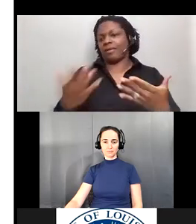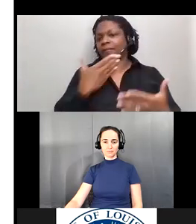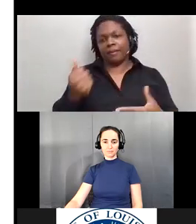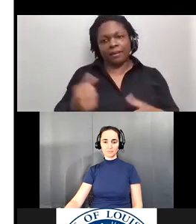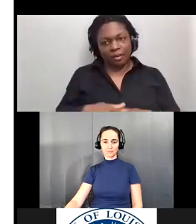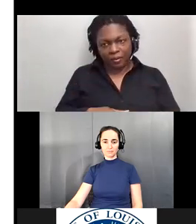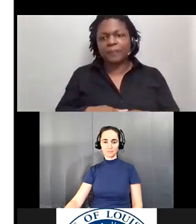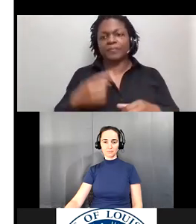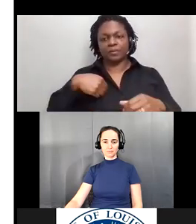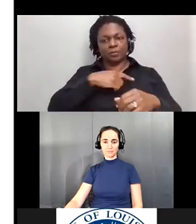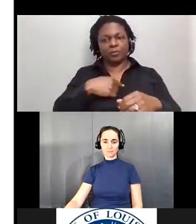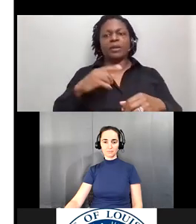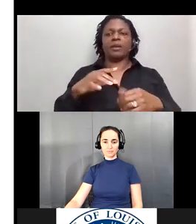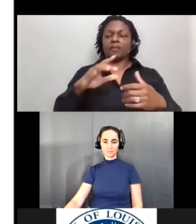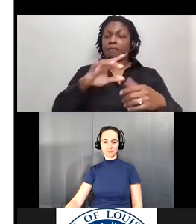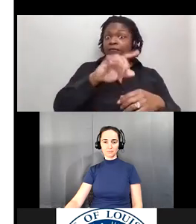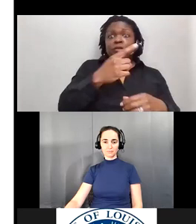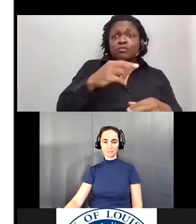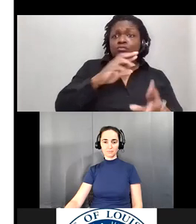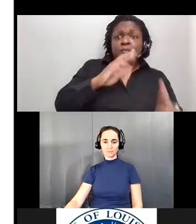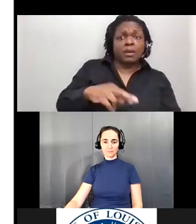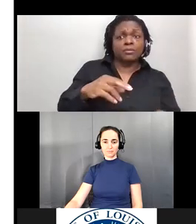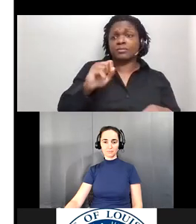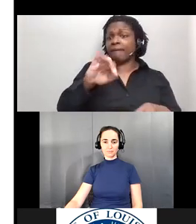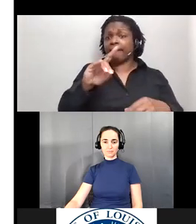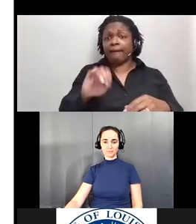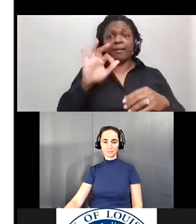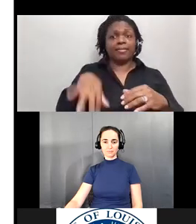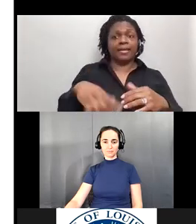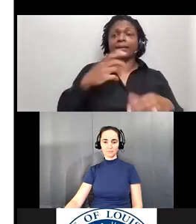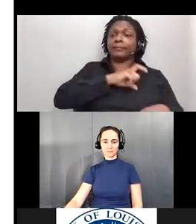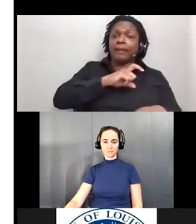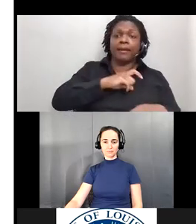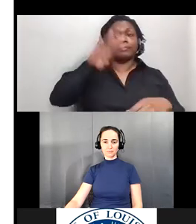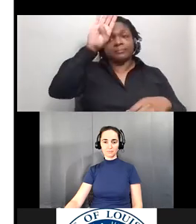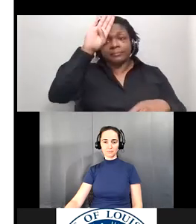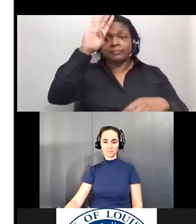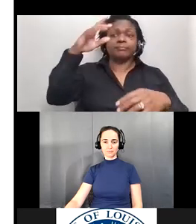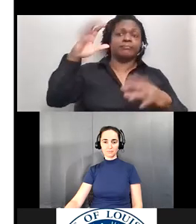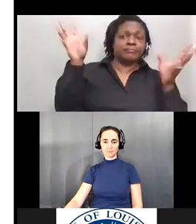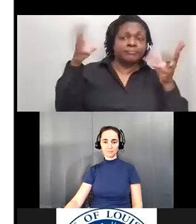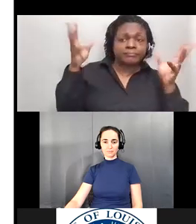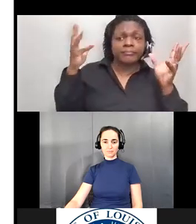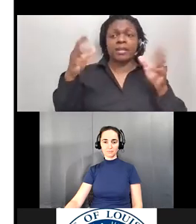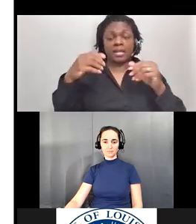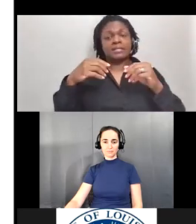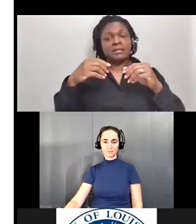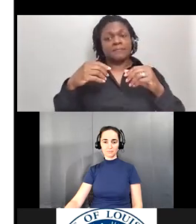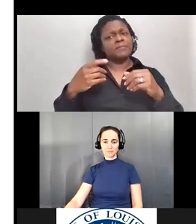takes us as a community to reach out 16:10:35 You know sometimes takes us as a community to reach out to them and say, Can we come in and meet some police officers and